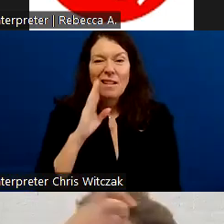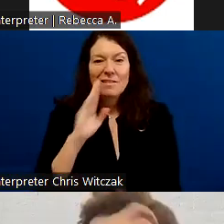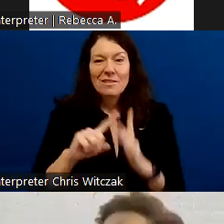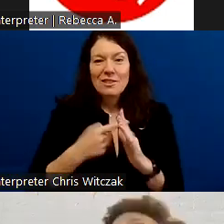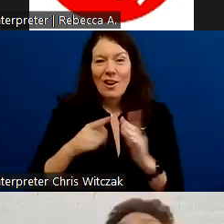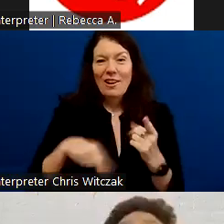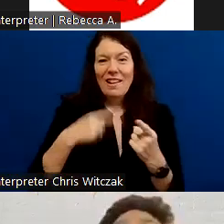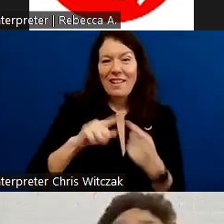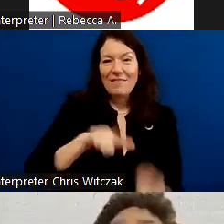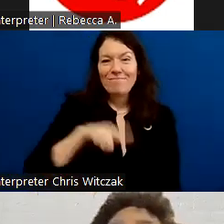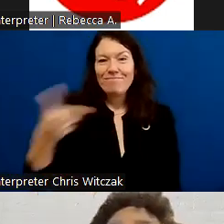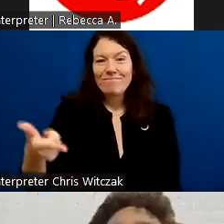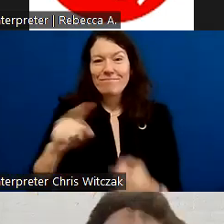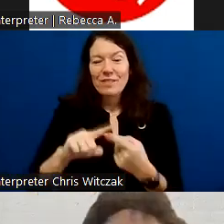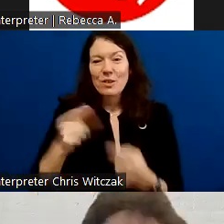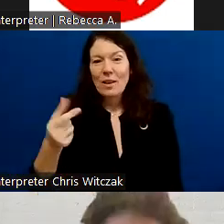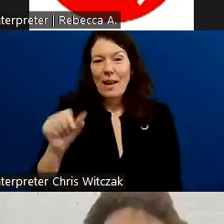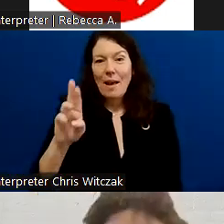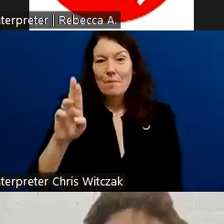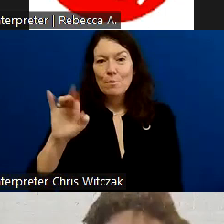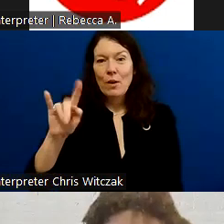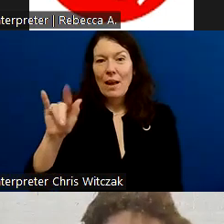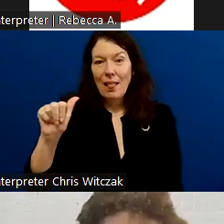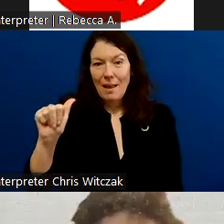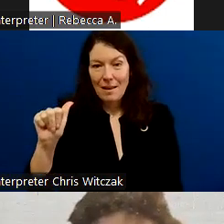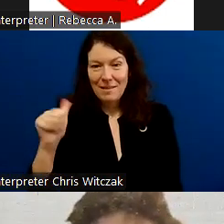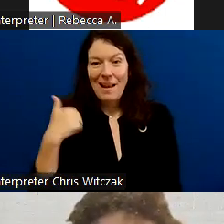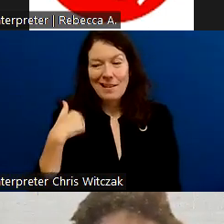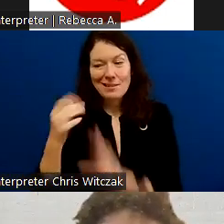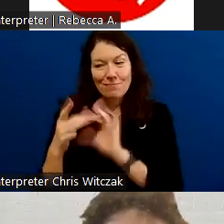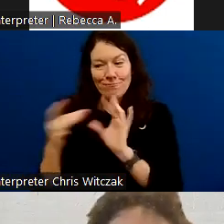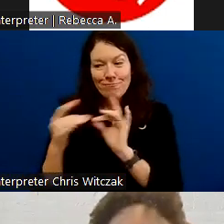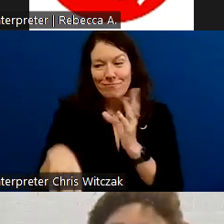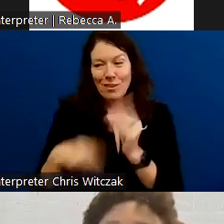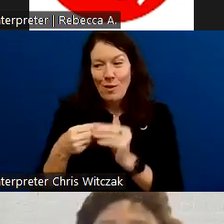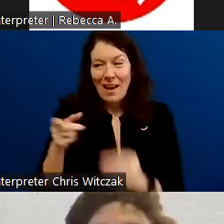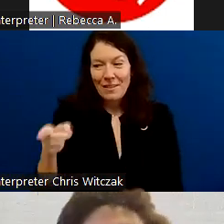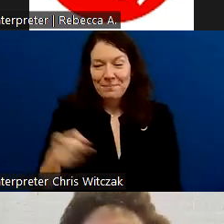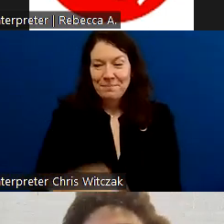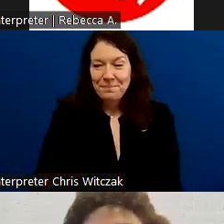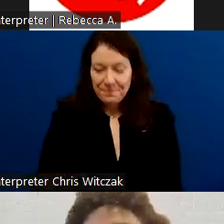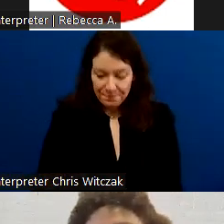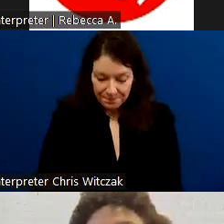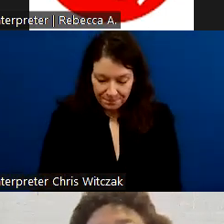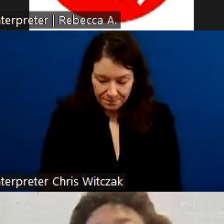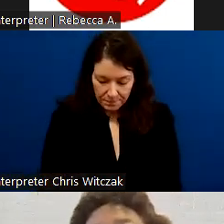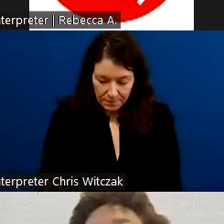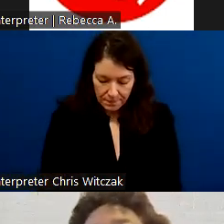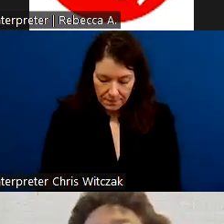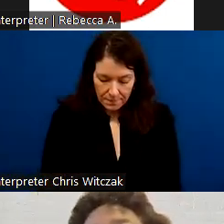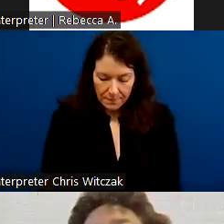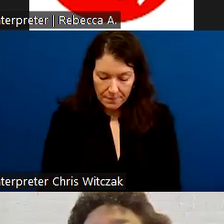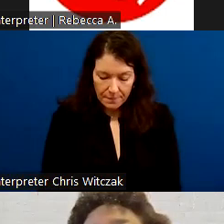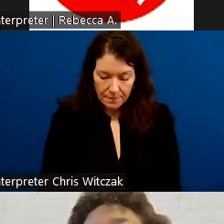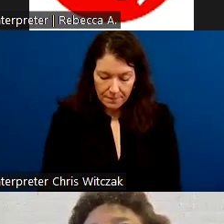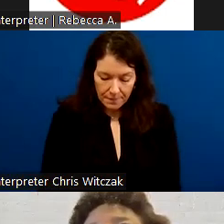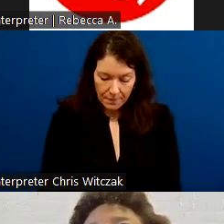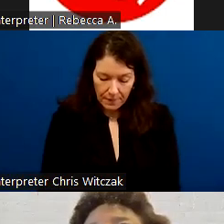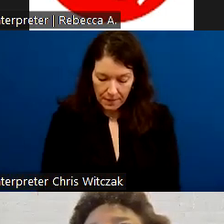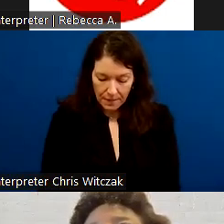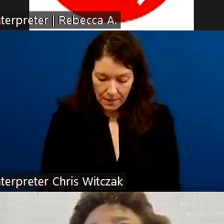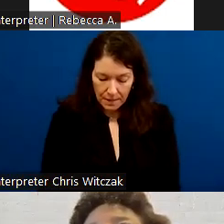to you Gabriella because I'm sure Gabriella has something to add to this one too so